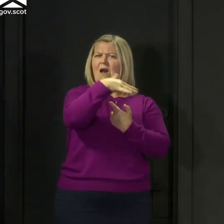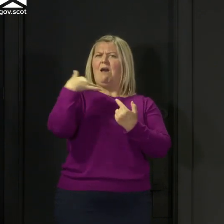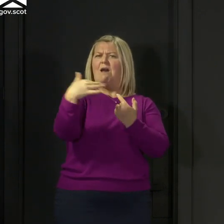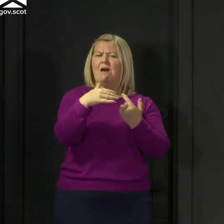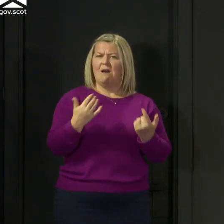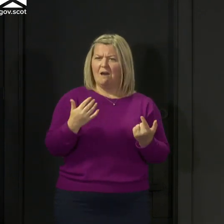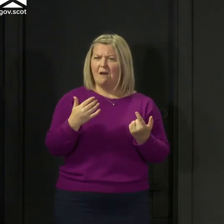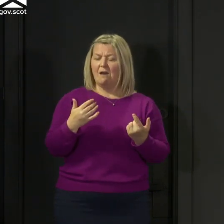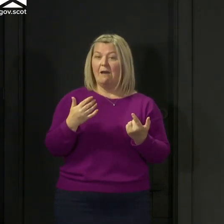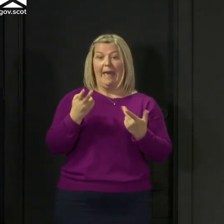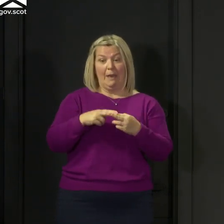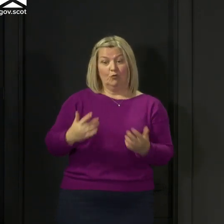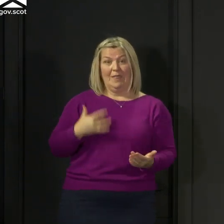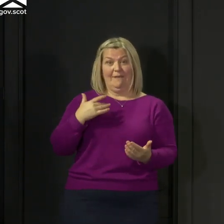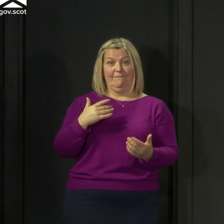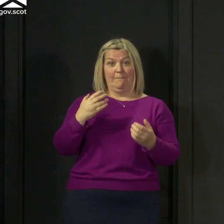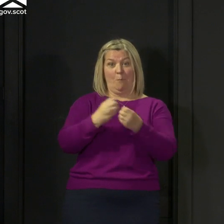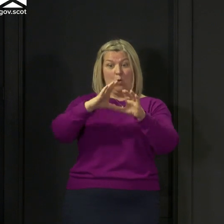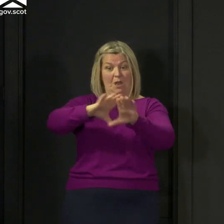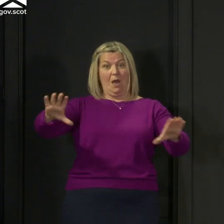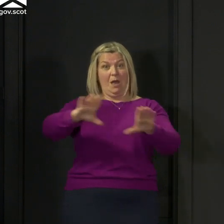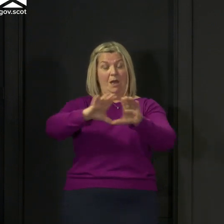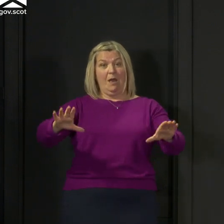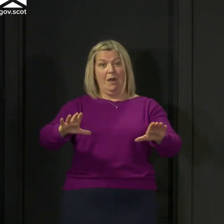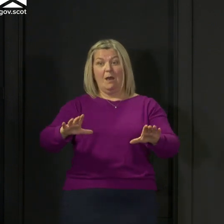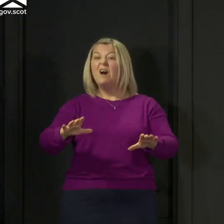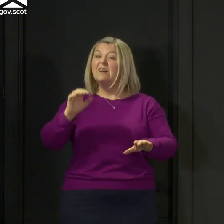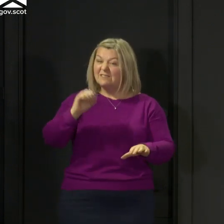right on the England Scotland border, you can come into Scotland for your daily exercise,